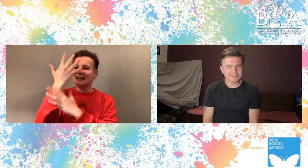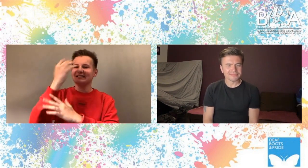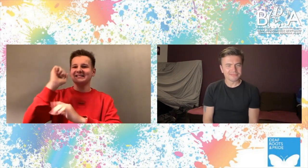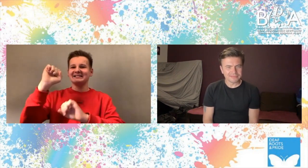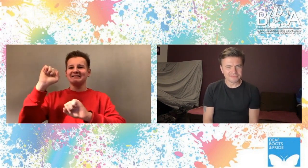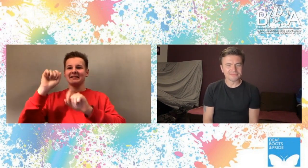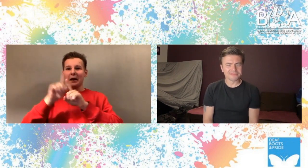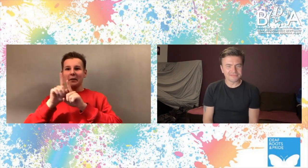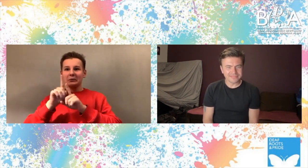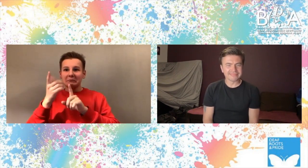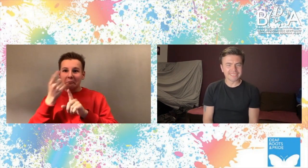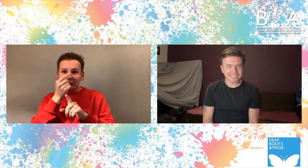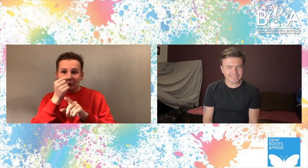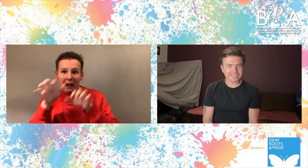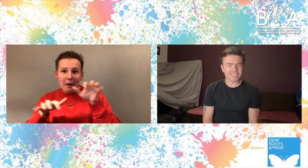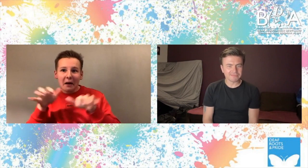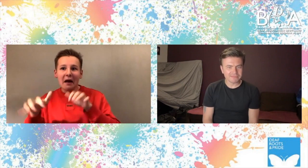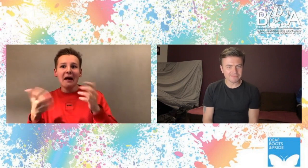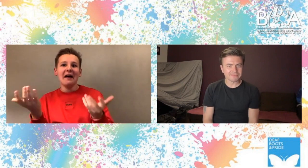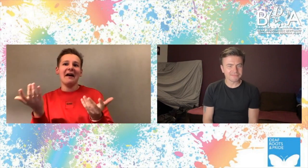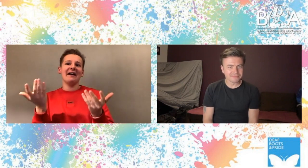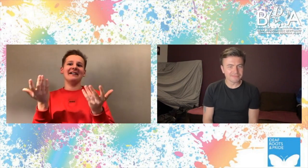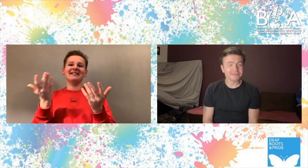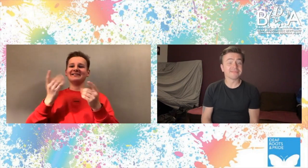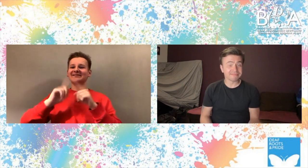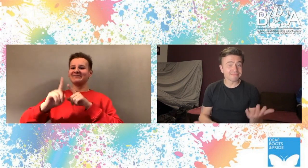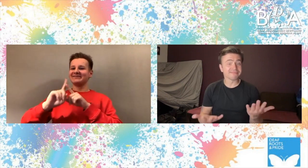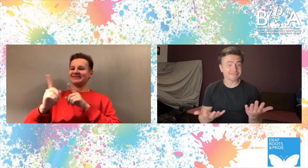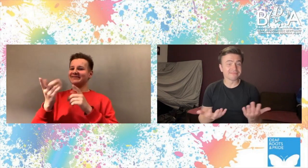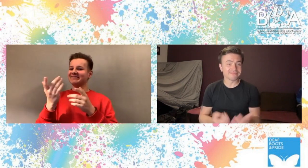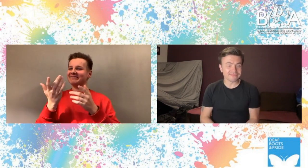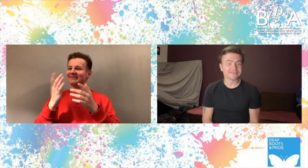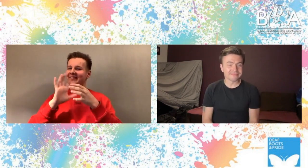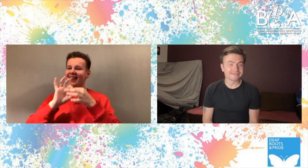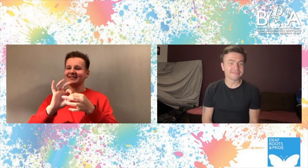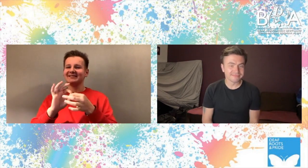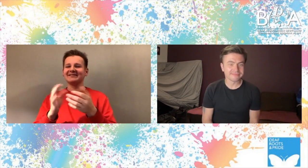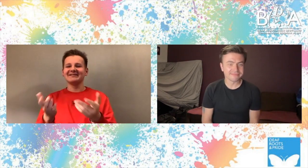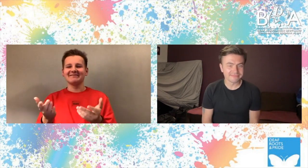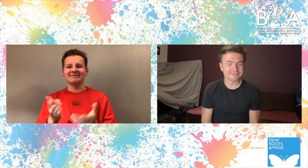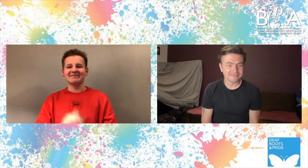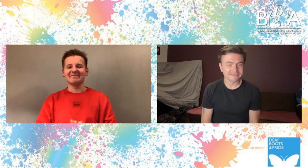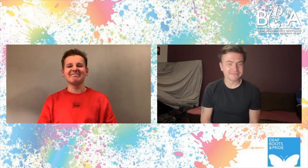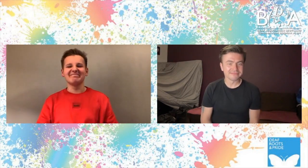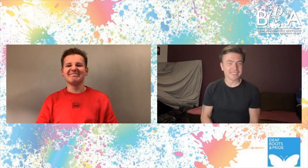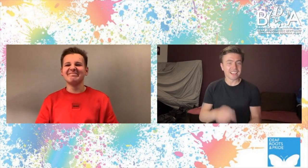There could be animals coming out, all of it.